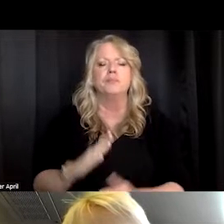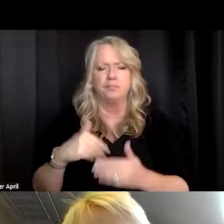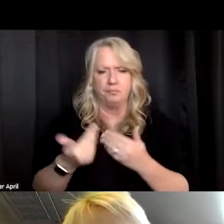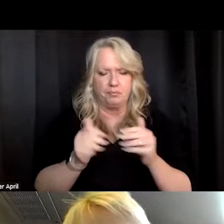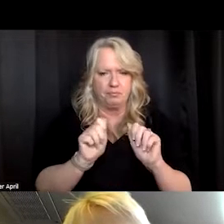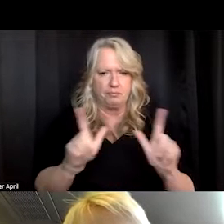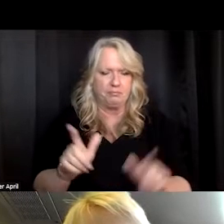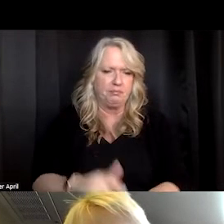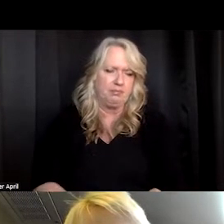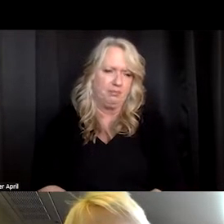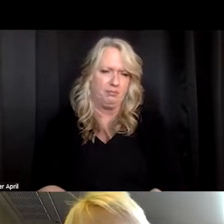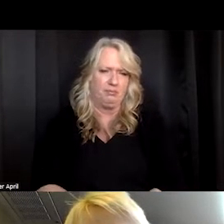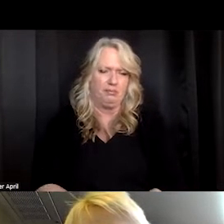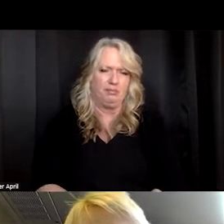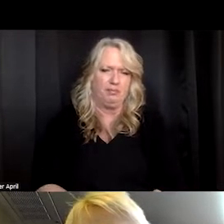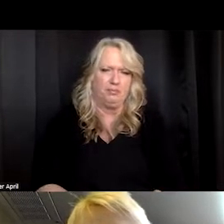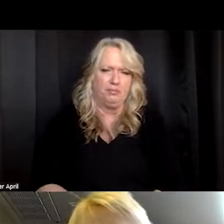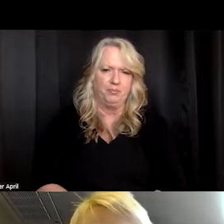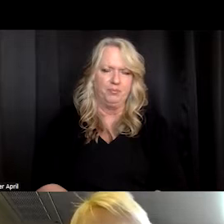LOOKING FORWARD TO THAT. COMING UP IN JUST A FEW MINUTES.